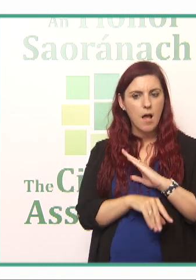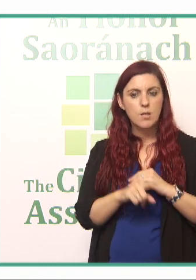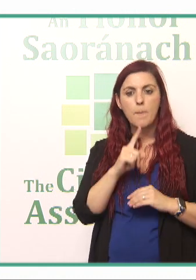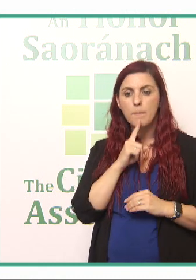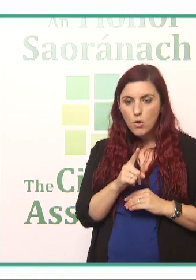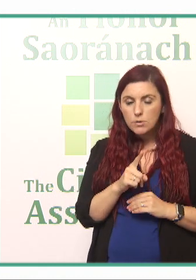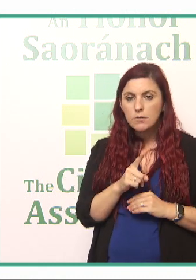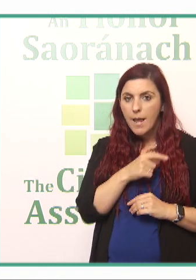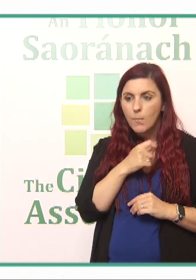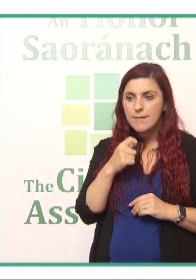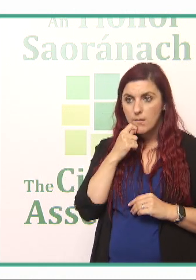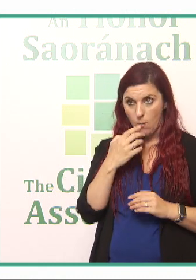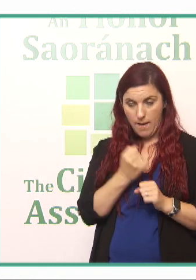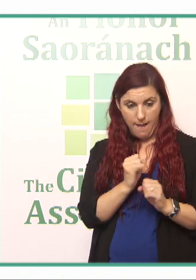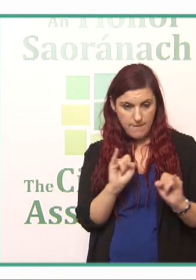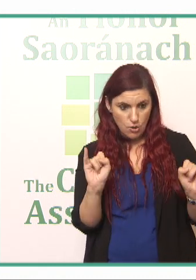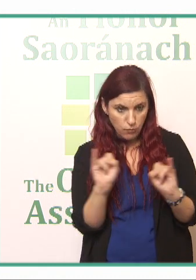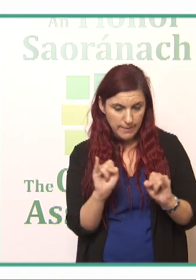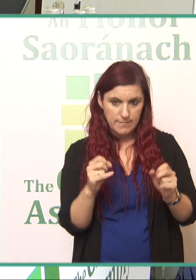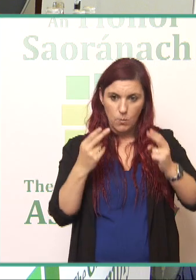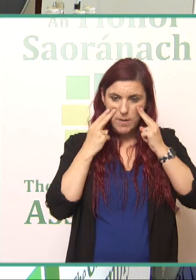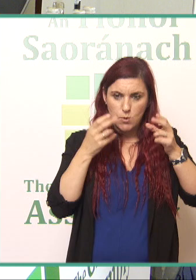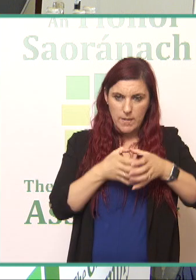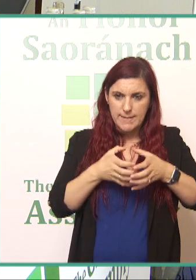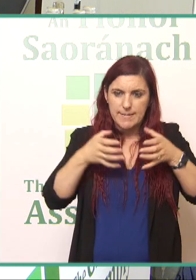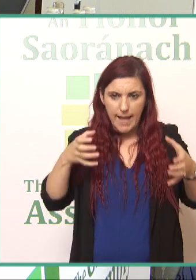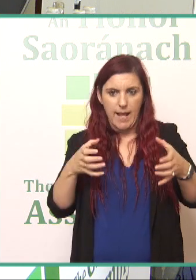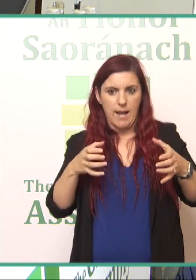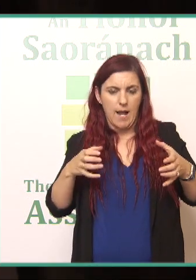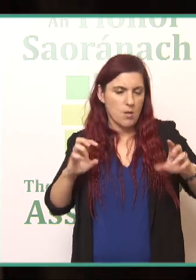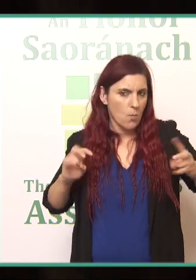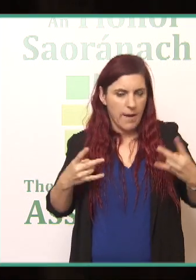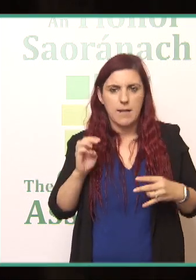got a biodiversity crisis that we need to move at scale immediately and I think farmers are capable